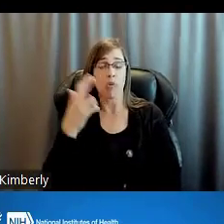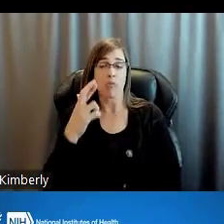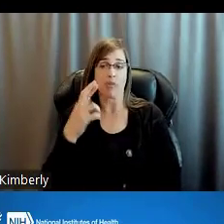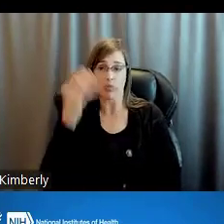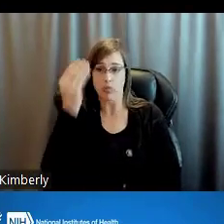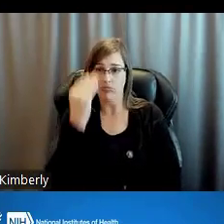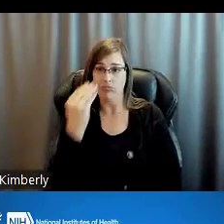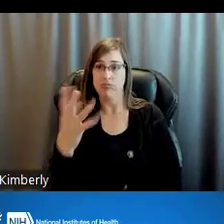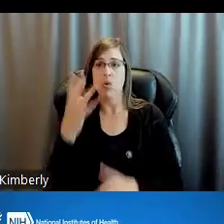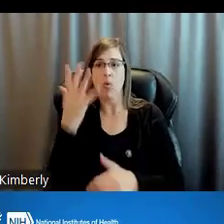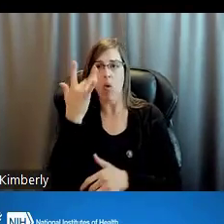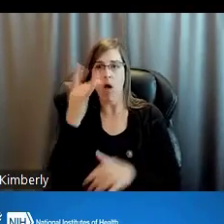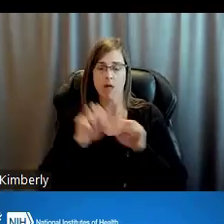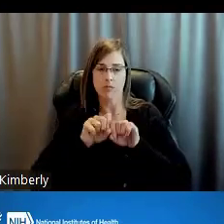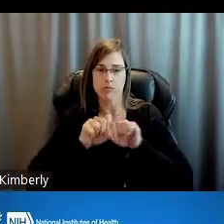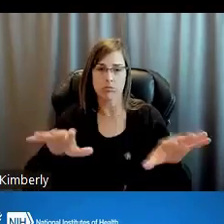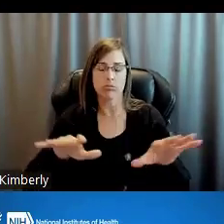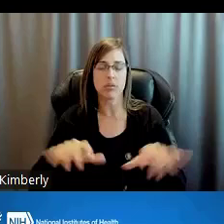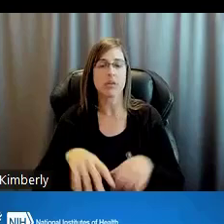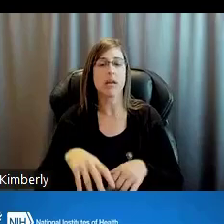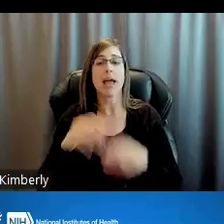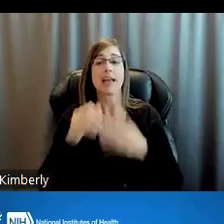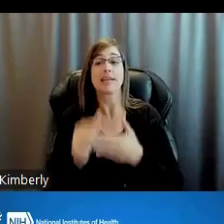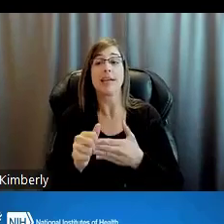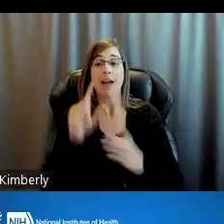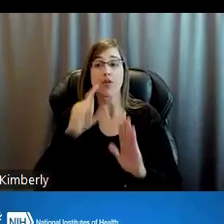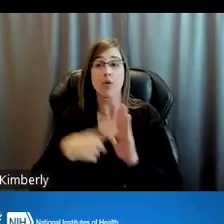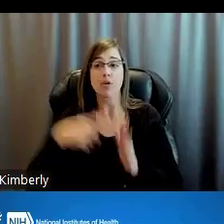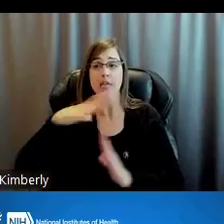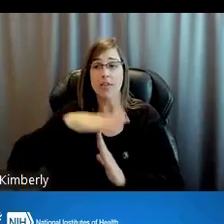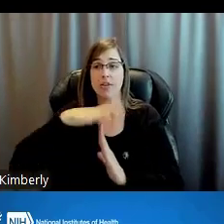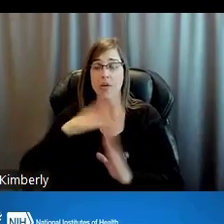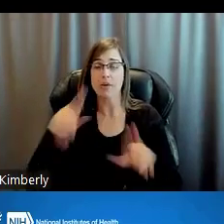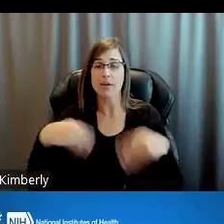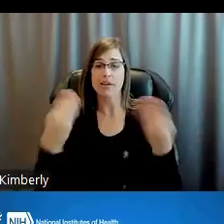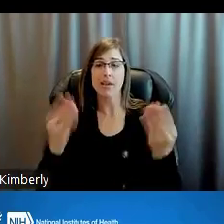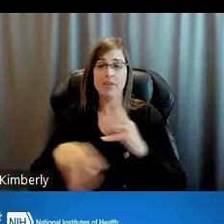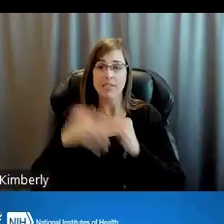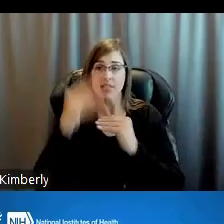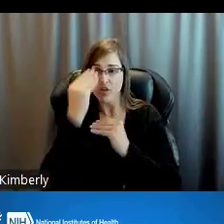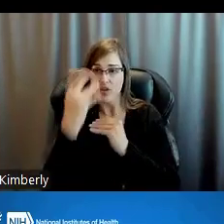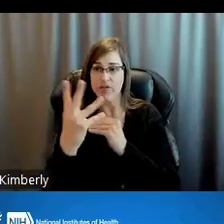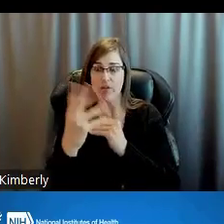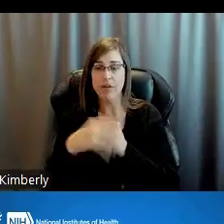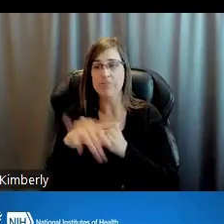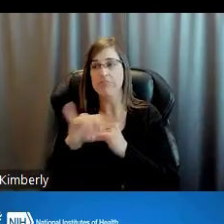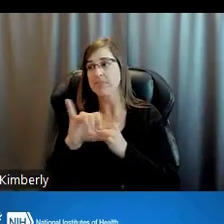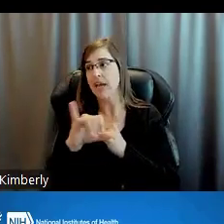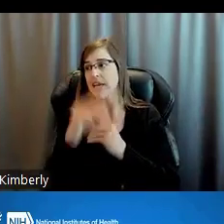There are also sometimes guide notices at the top, which can give you additional information, maybe like information about a webinar